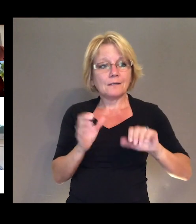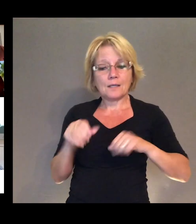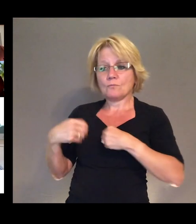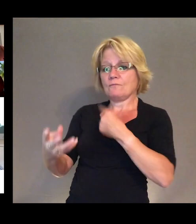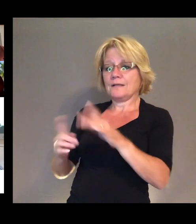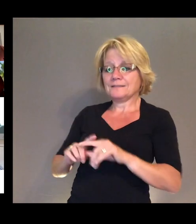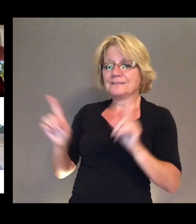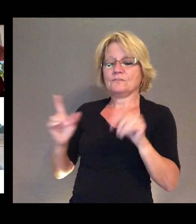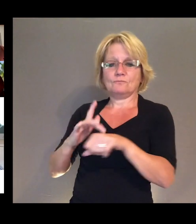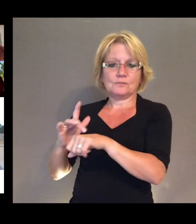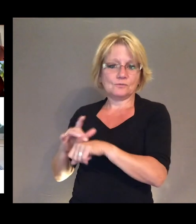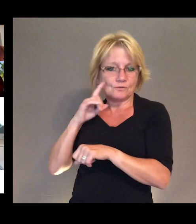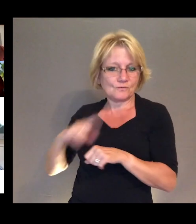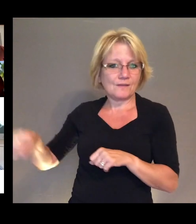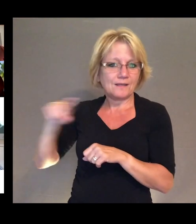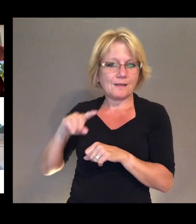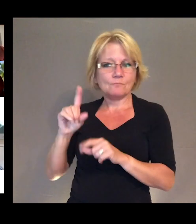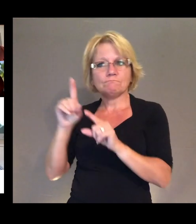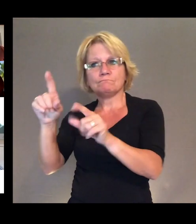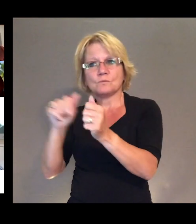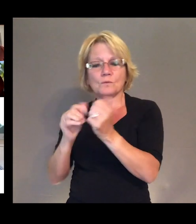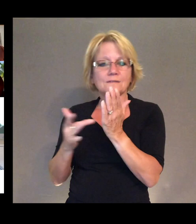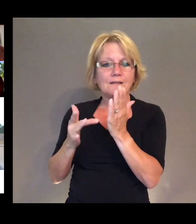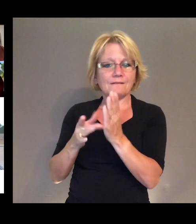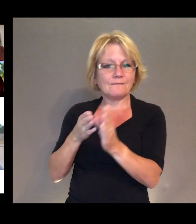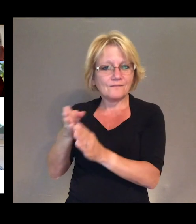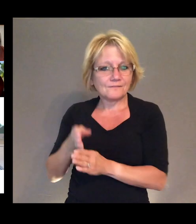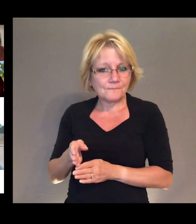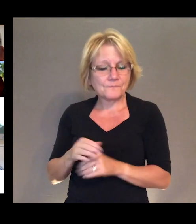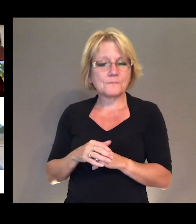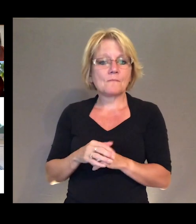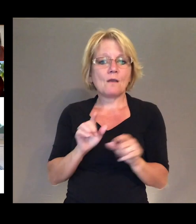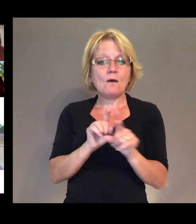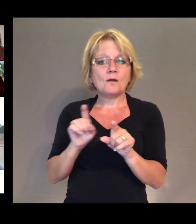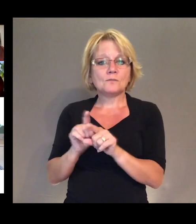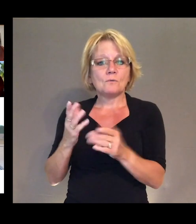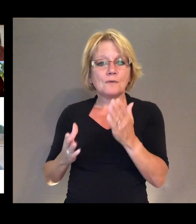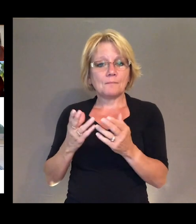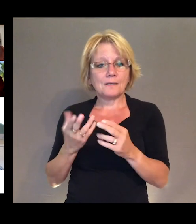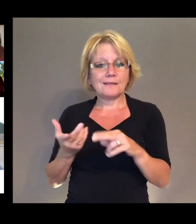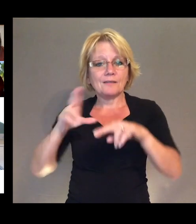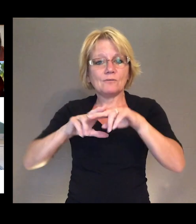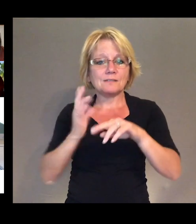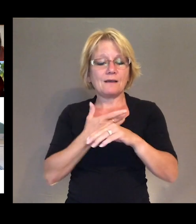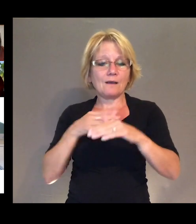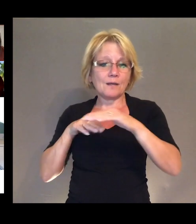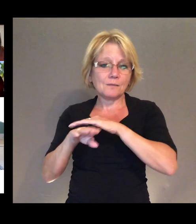who are looking to go into the technical field and then also look into maybe increase our admissions policies at some of these technical schools,